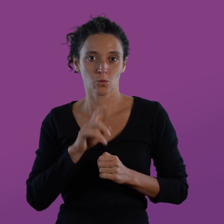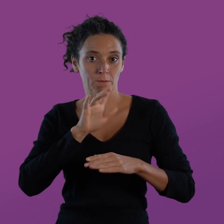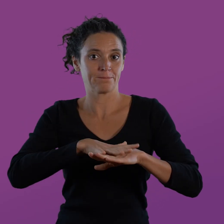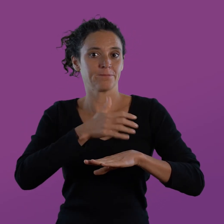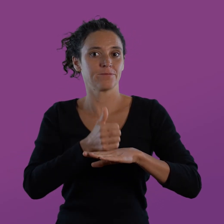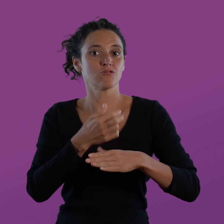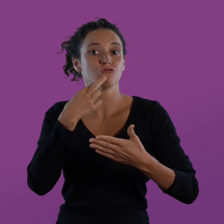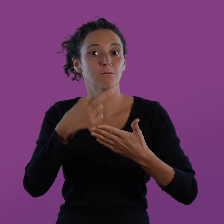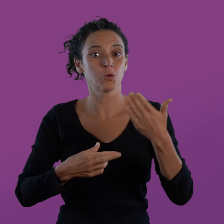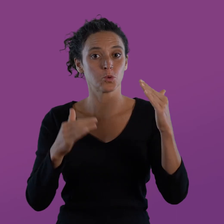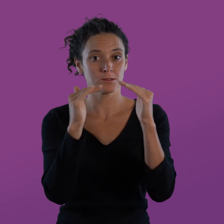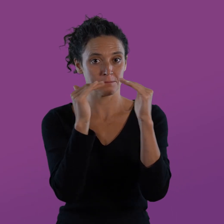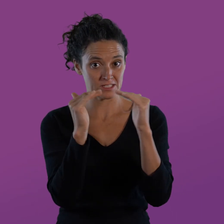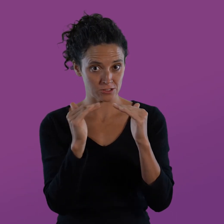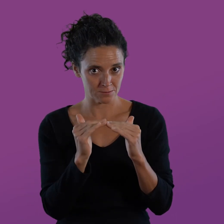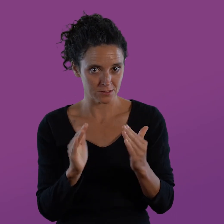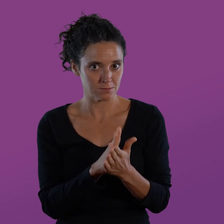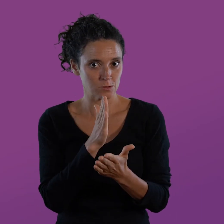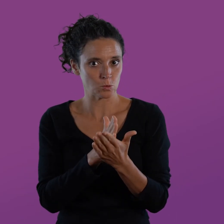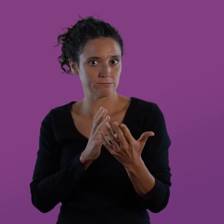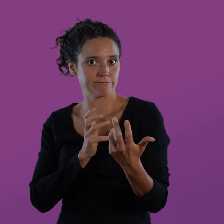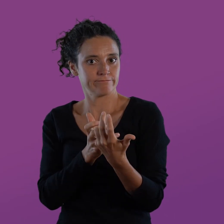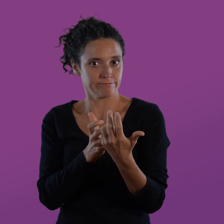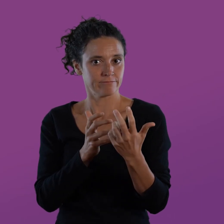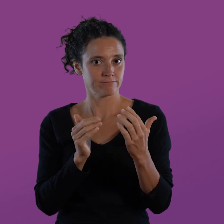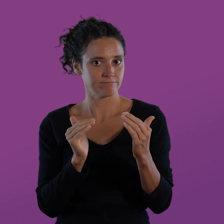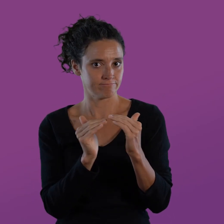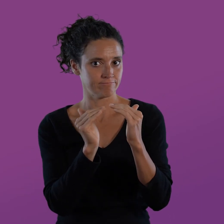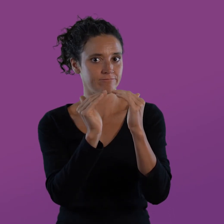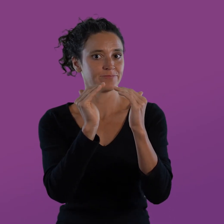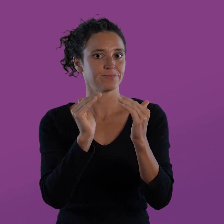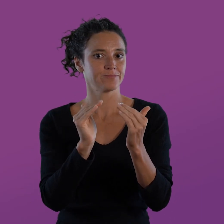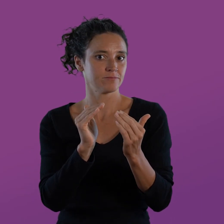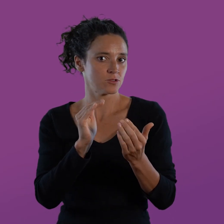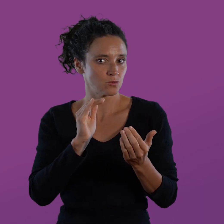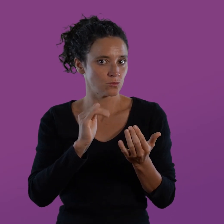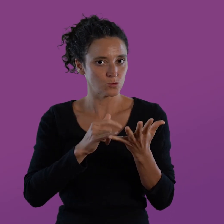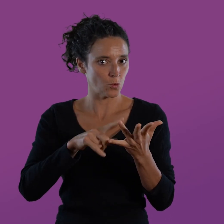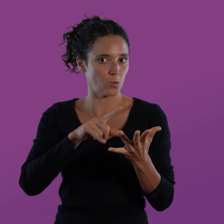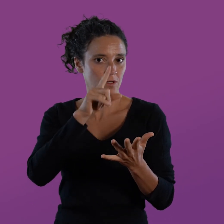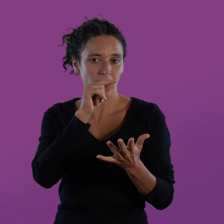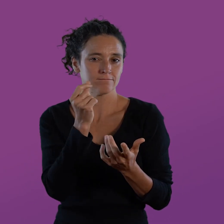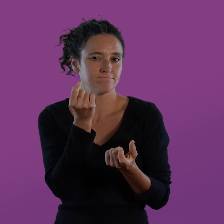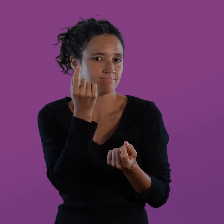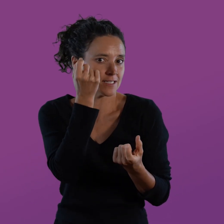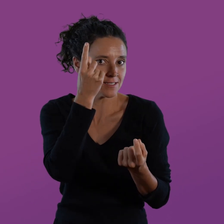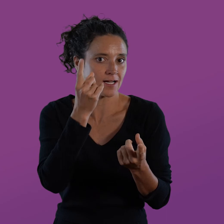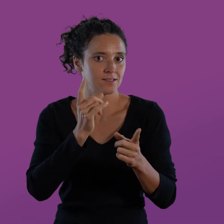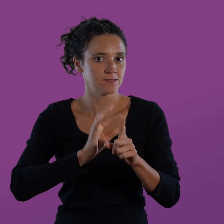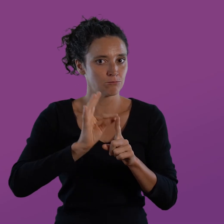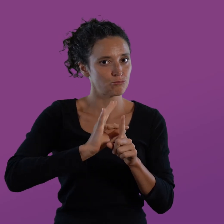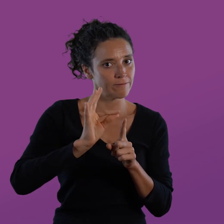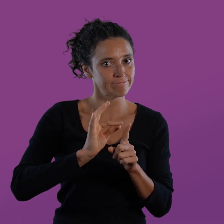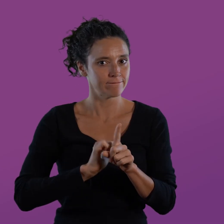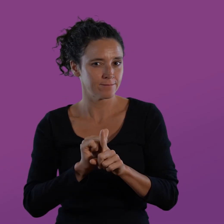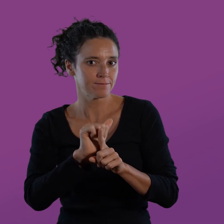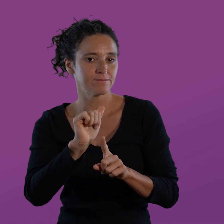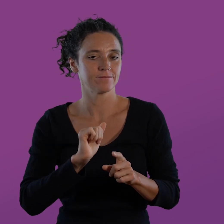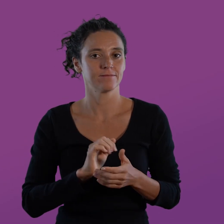We will establish reporting measures designed to help us understand and improve our performance.